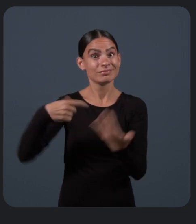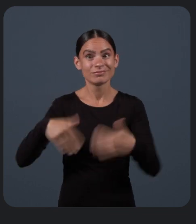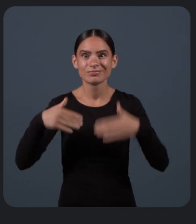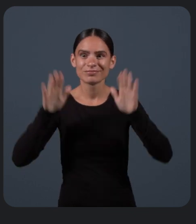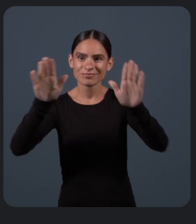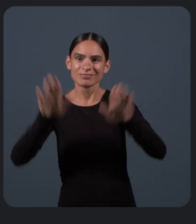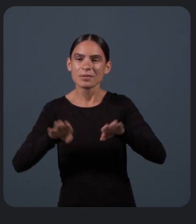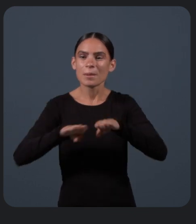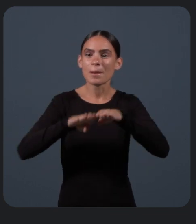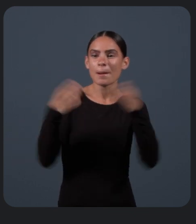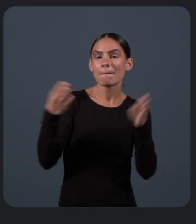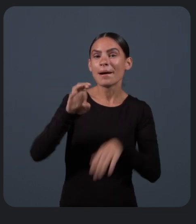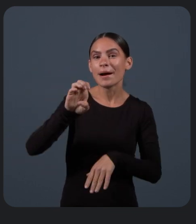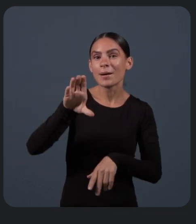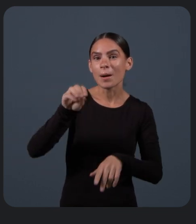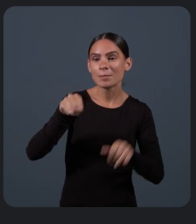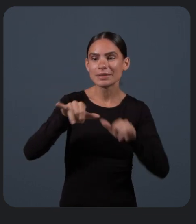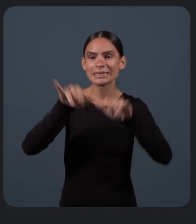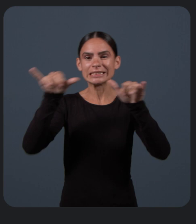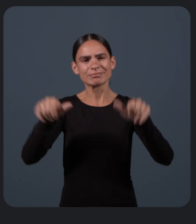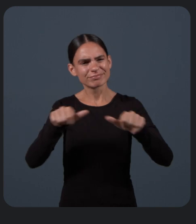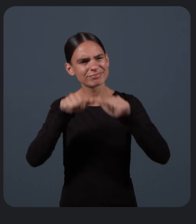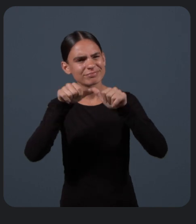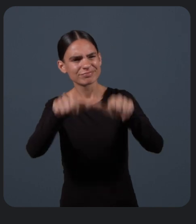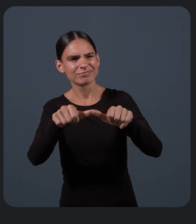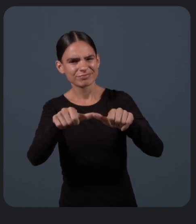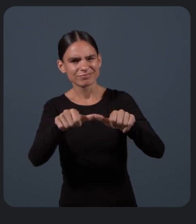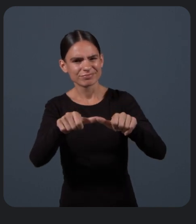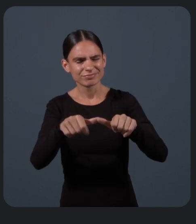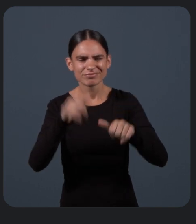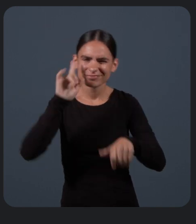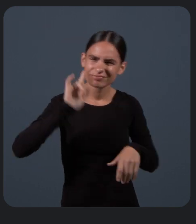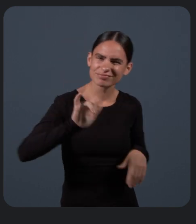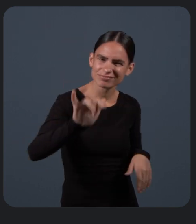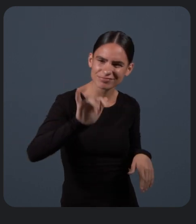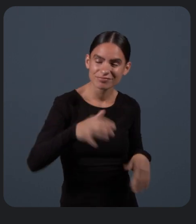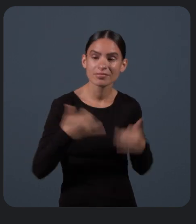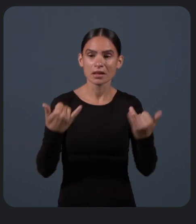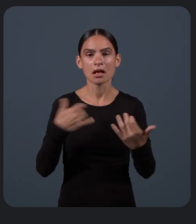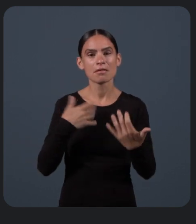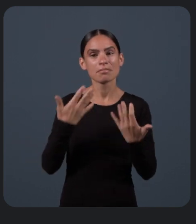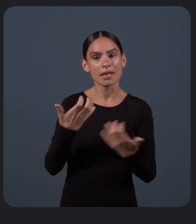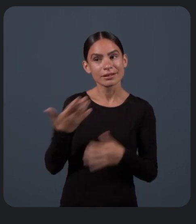long into the future. And now I'd like to invite Tim to share the latest updates on Flutter.